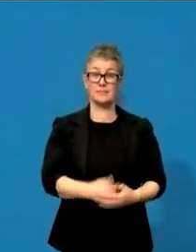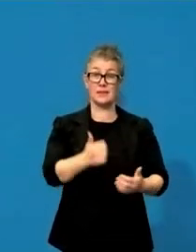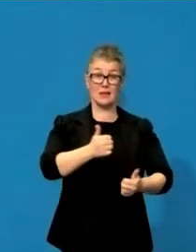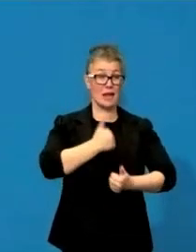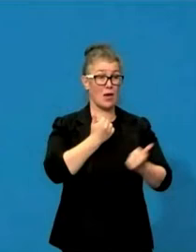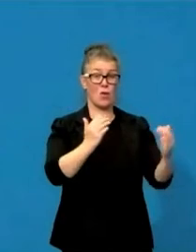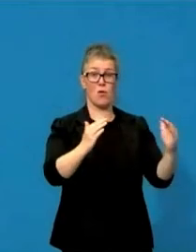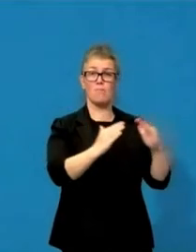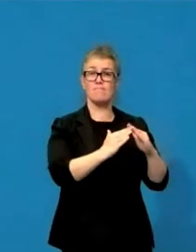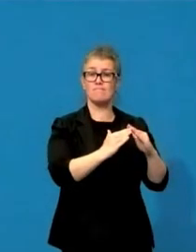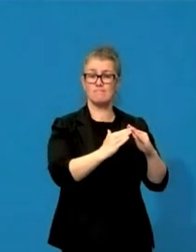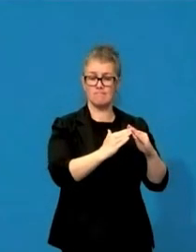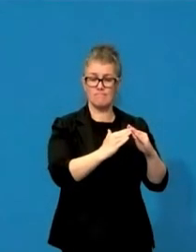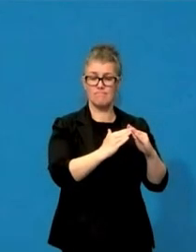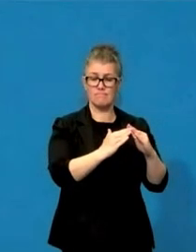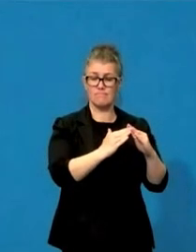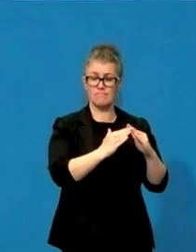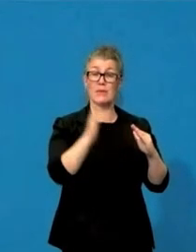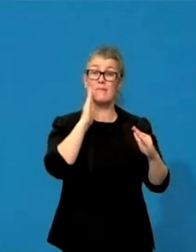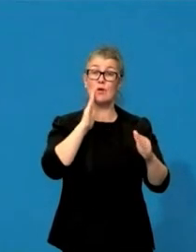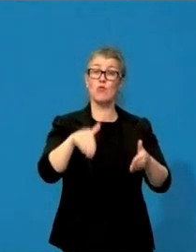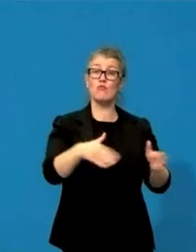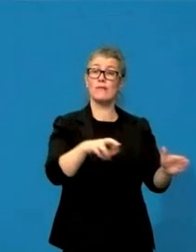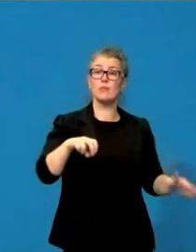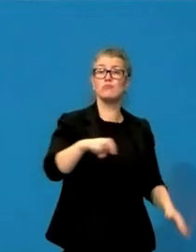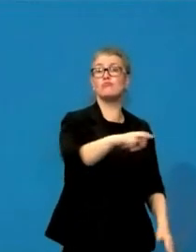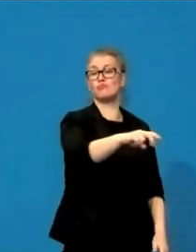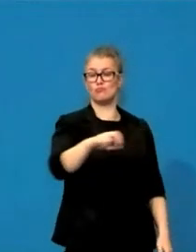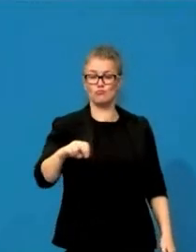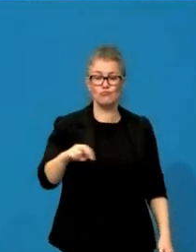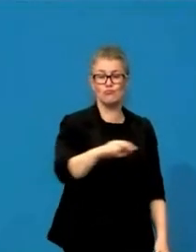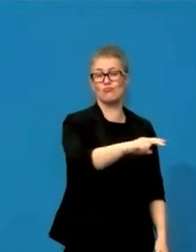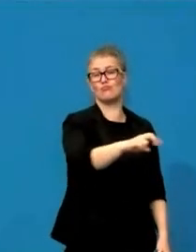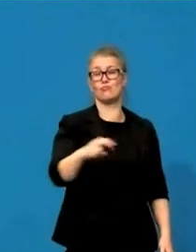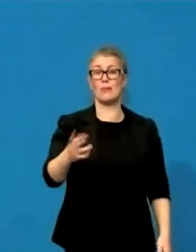It's home to most of us. And we used to walk this river up and down, but I think with the farming they will stop all that, you know.